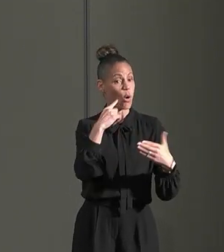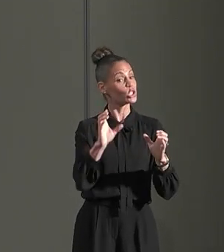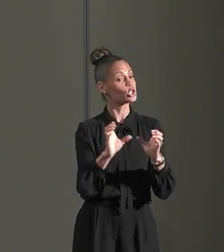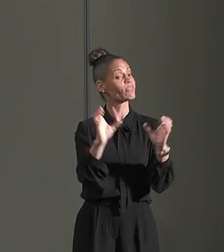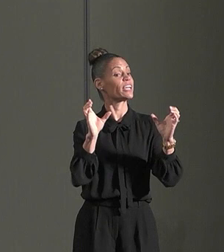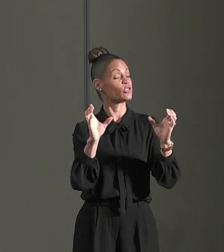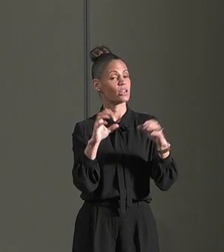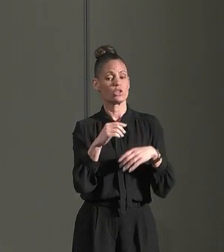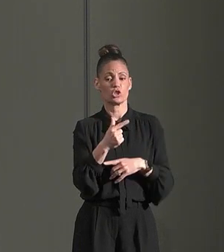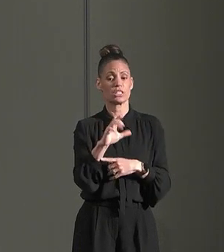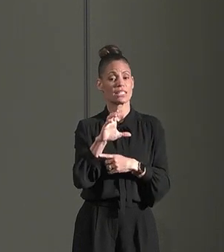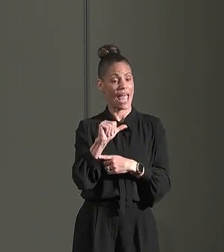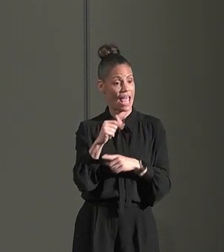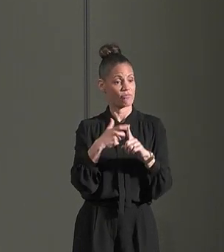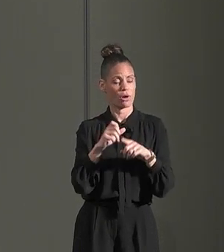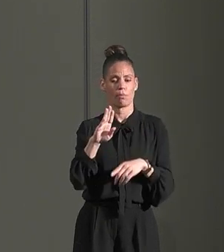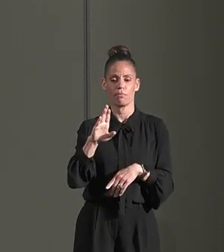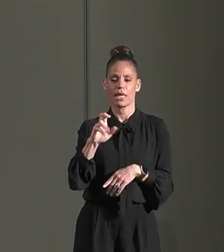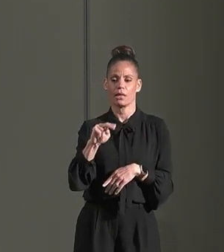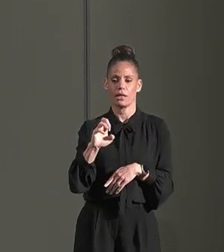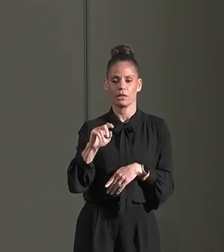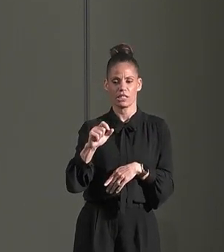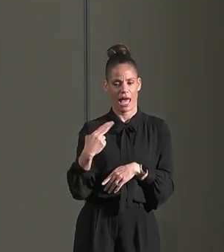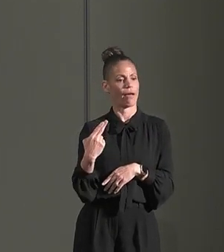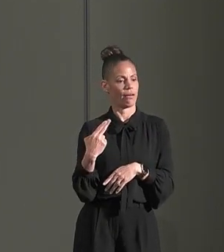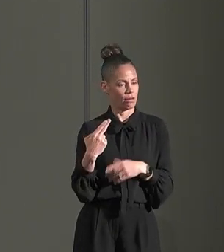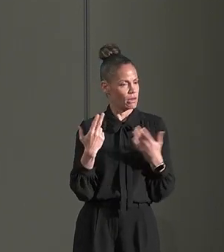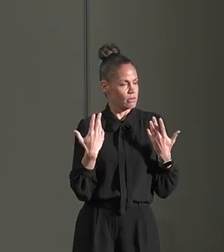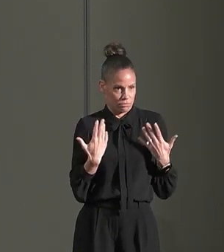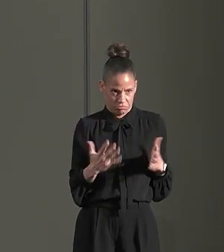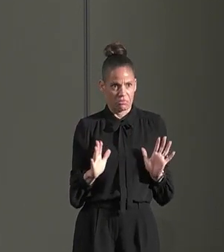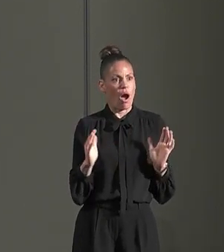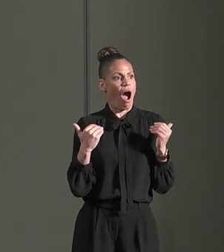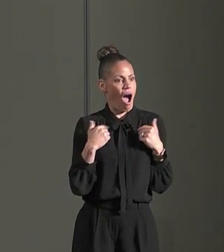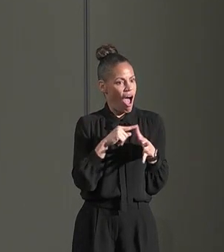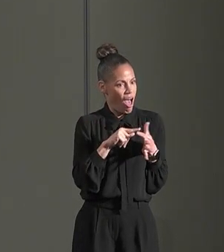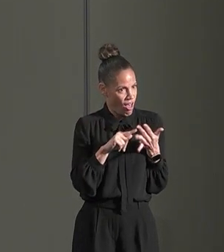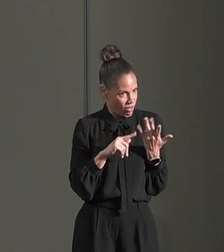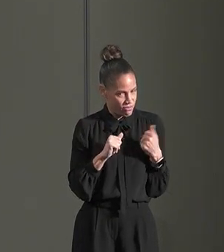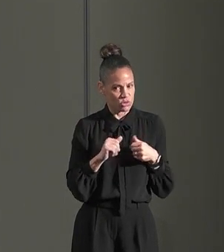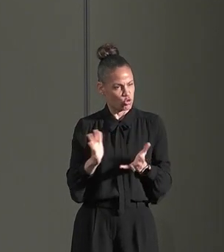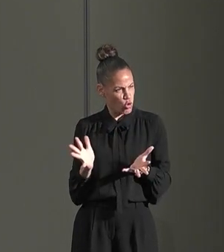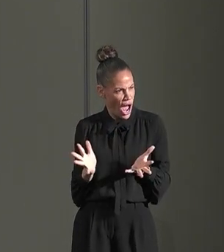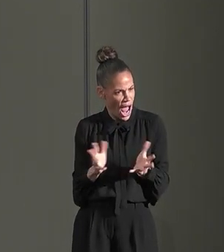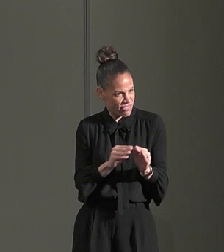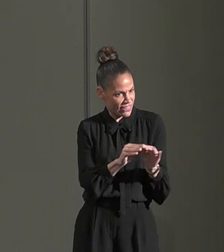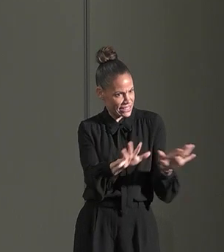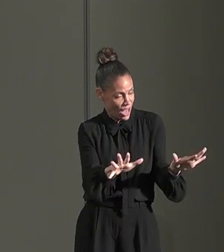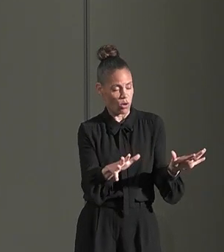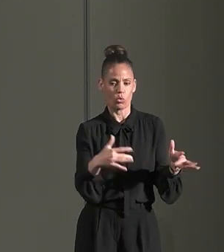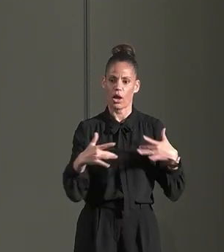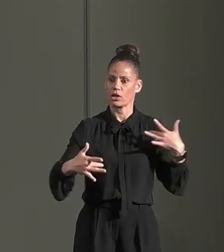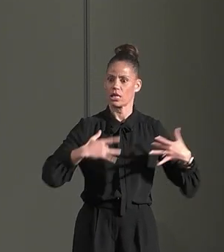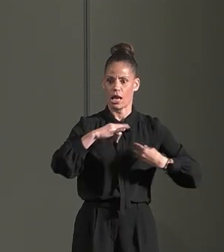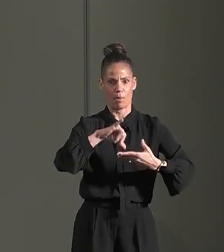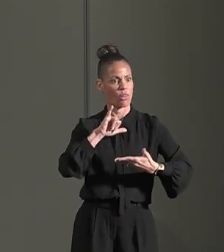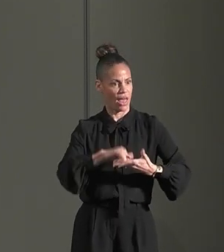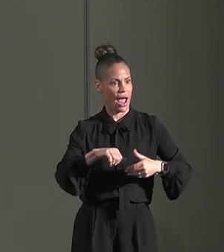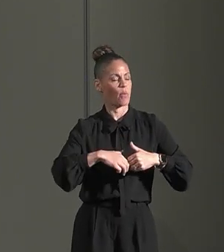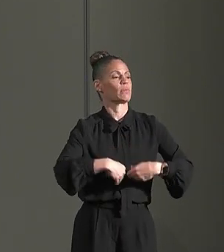like GCA. We are excited about this and what it brings to the marketplace and excited about our